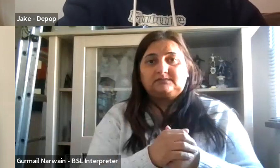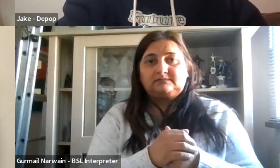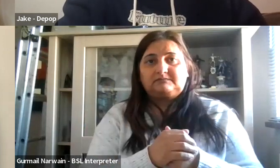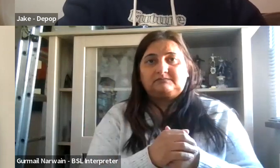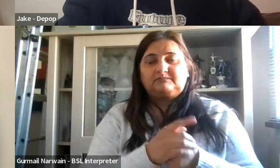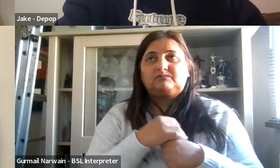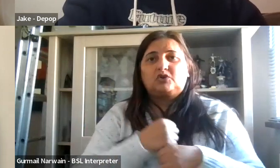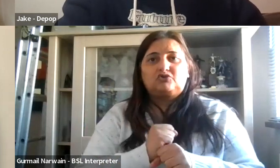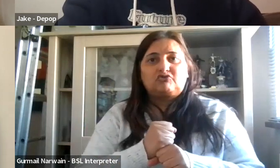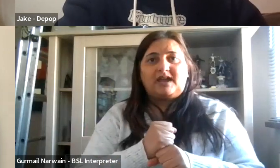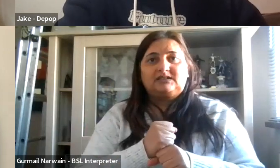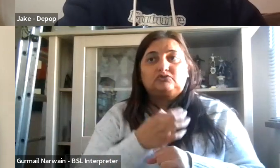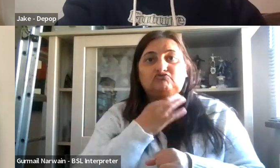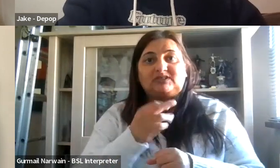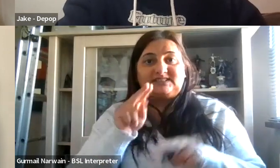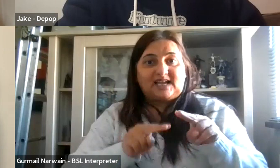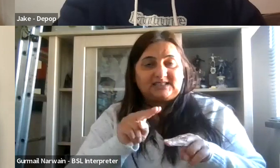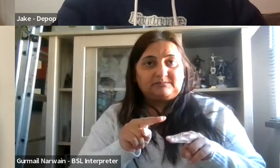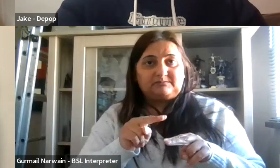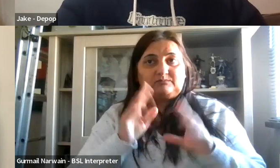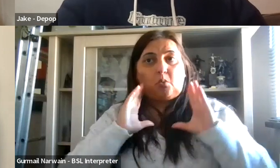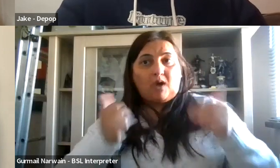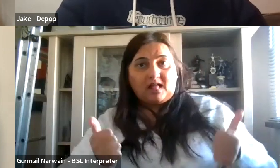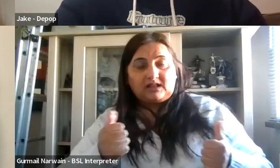We do test risk assessments. Loads of different things we can look at to help make any adjustments, and We do stuff like stress risk assessments, wellness, risk assessments, recovery action